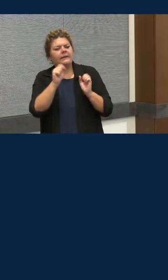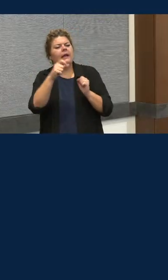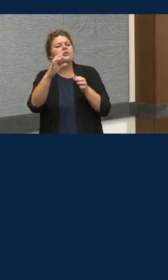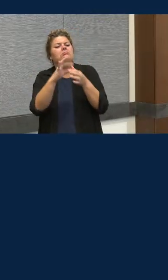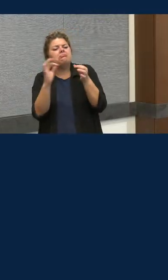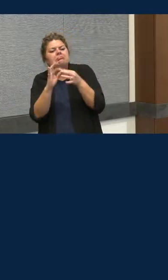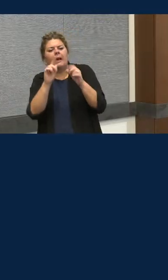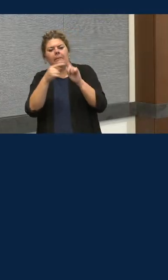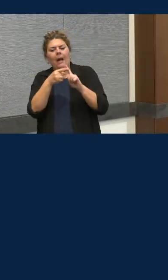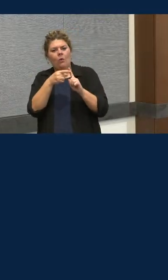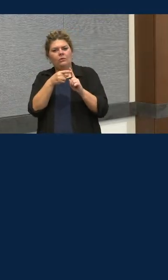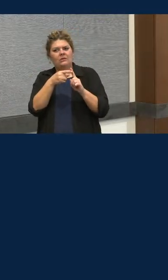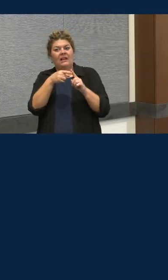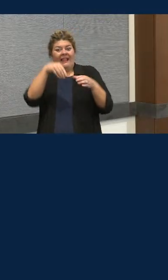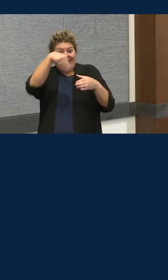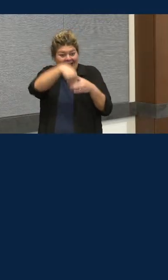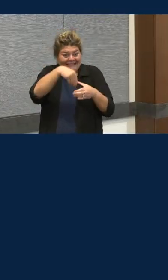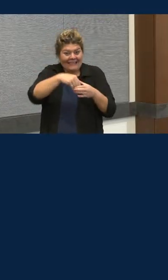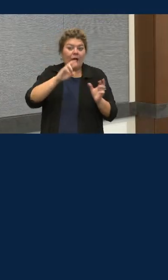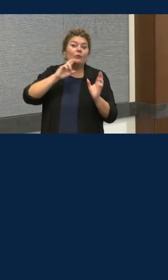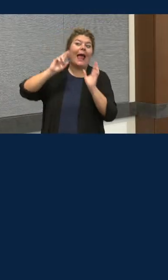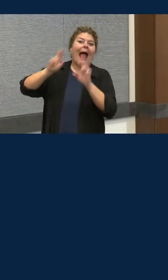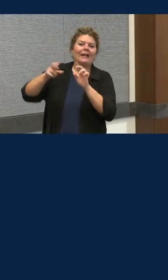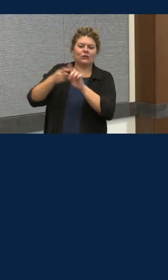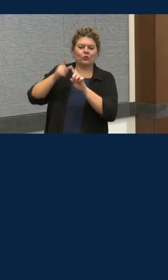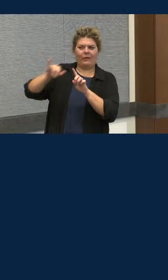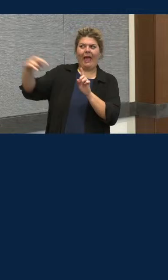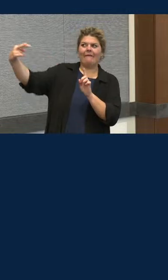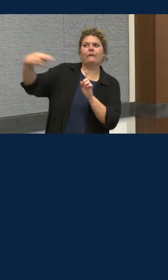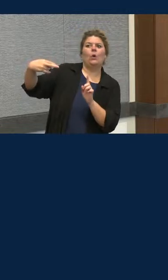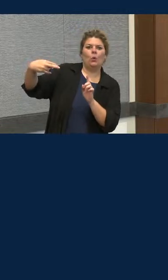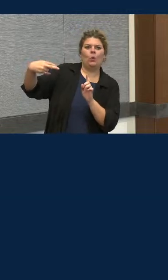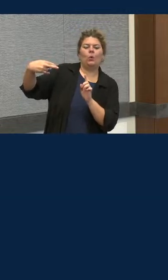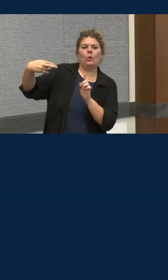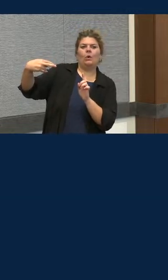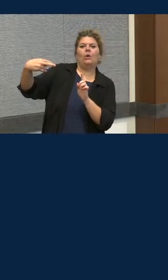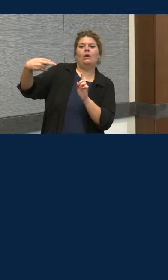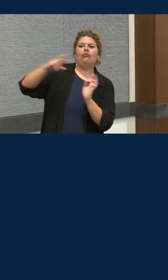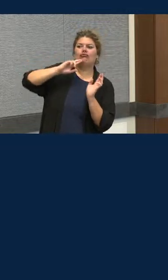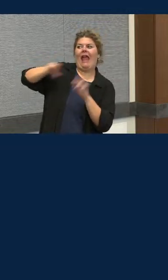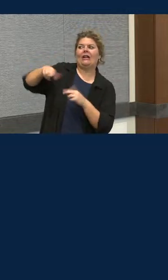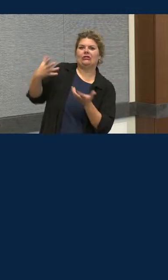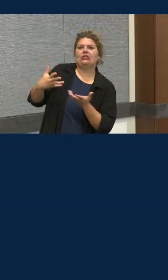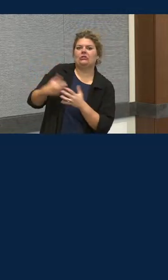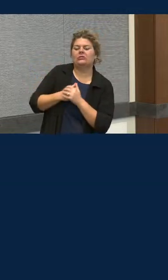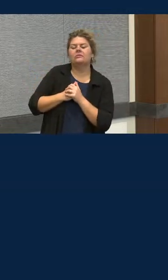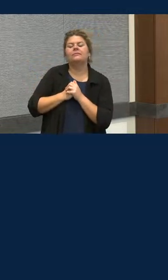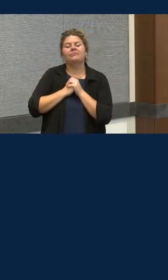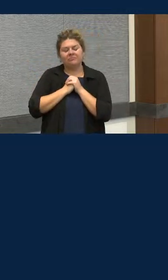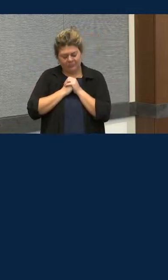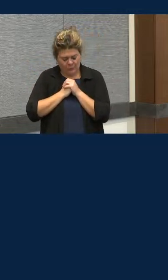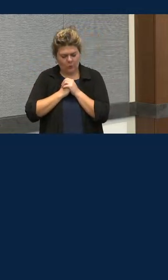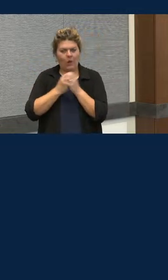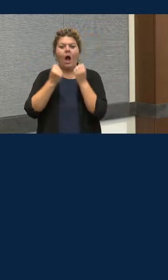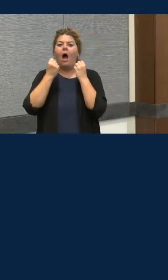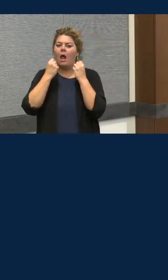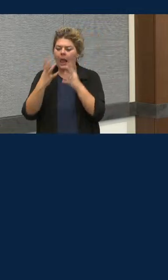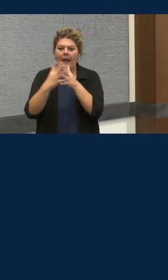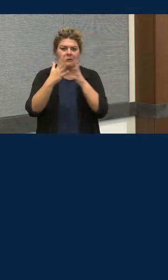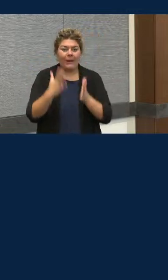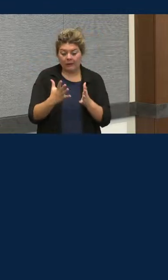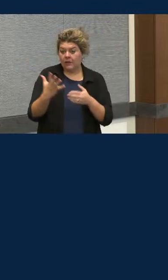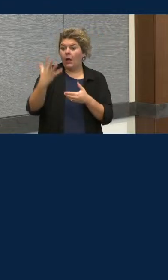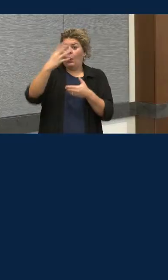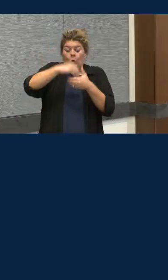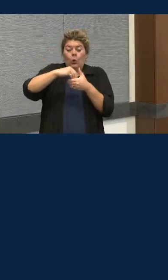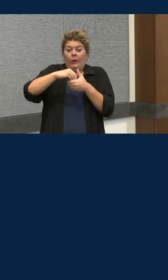talk about the inside reaction